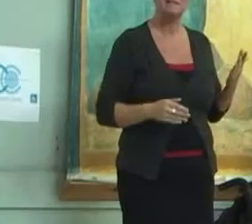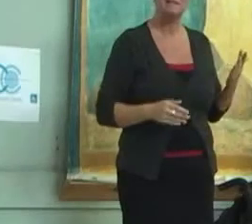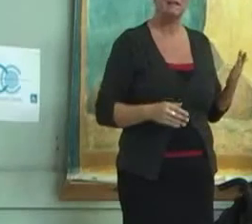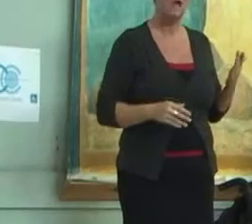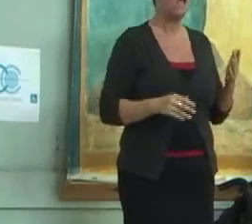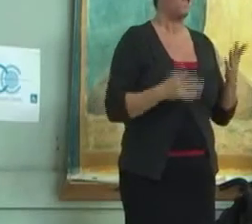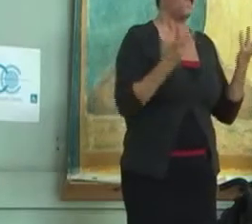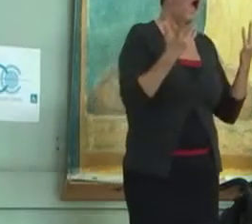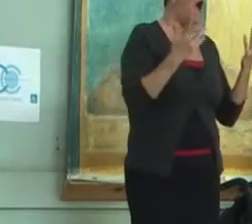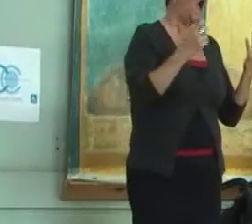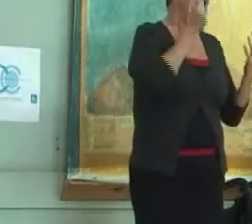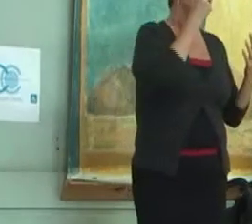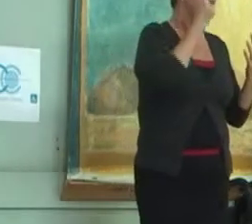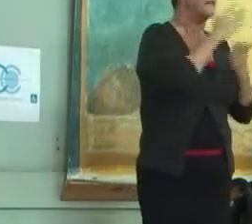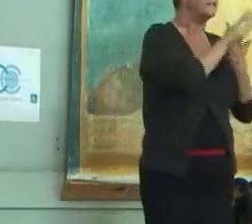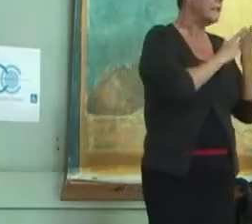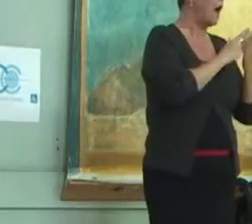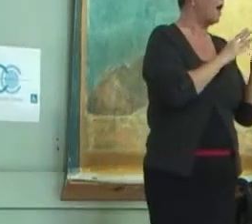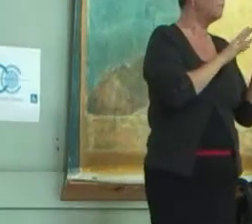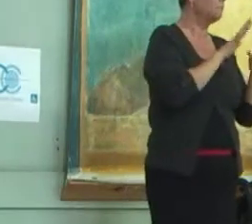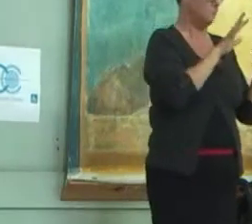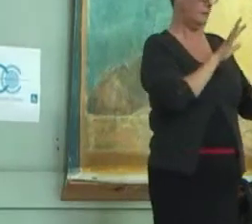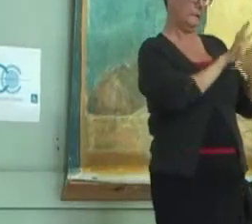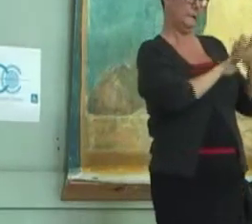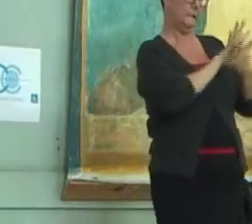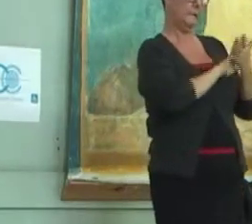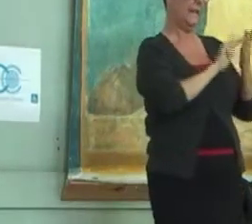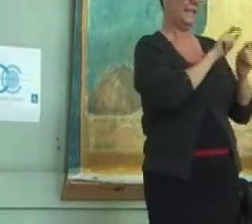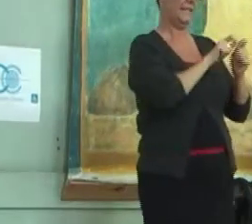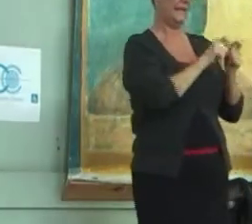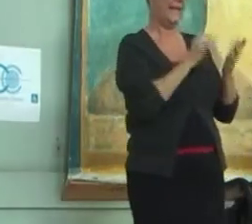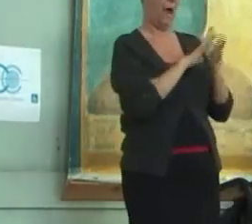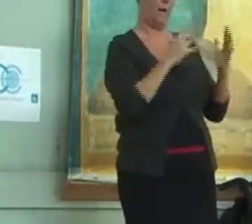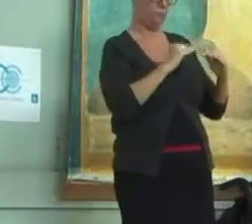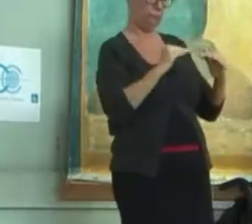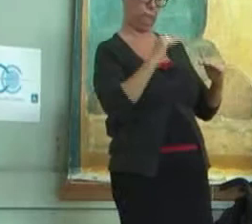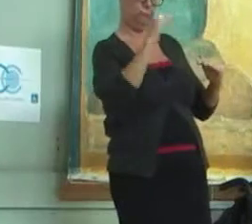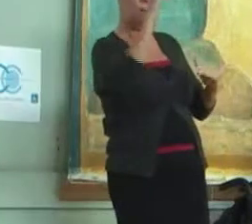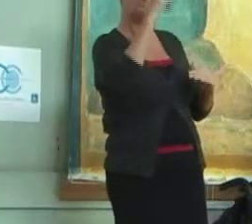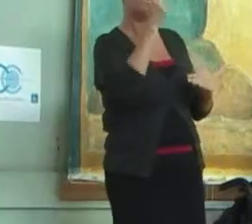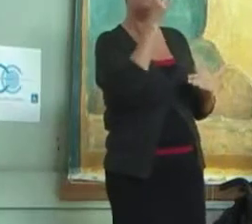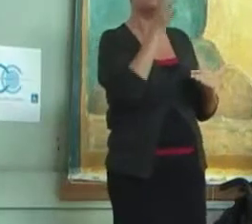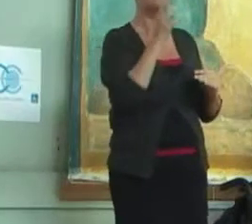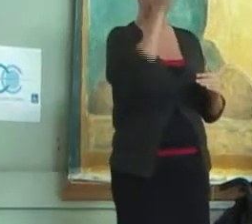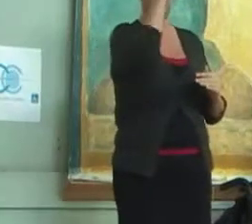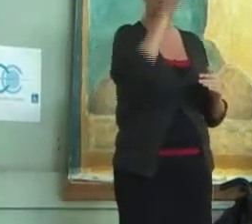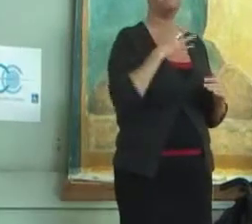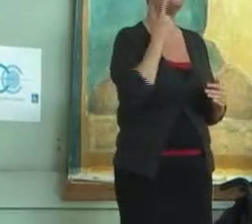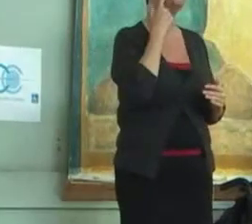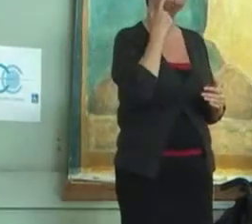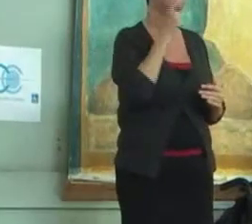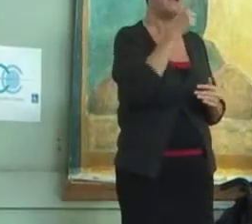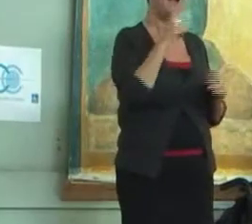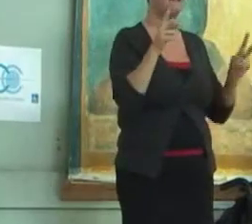I had a gentlemen over at Variety Village ah, a few days ago, telling me that the bathrooms in these supposedly accessible buildings